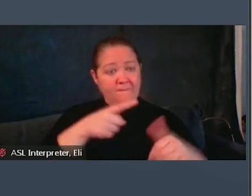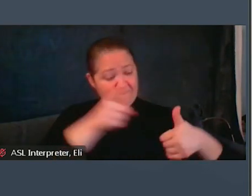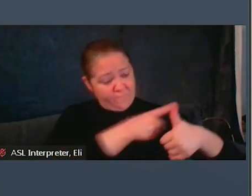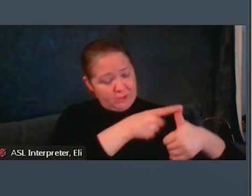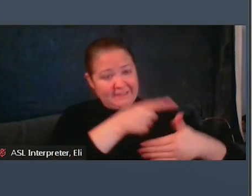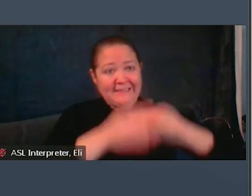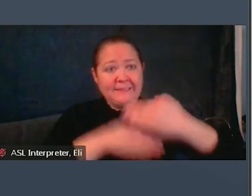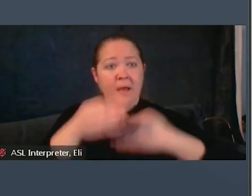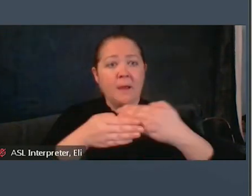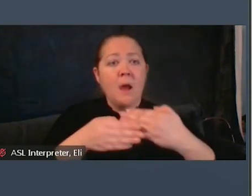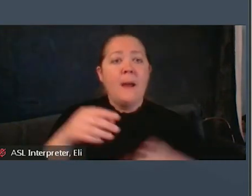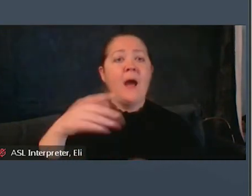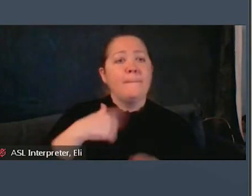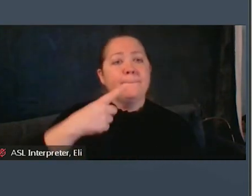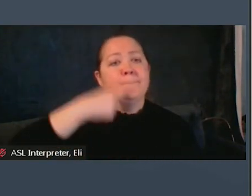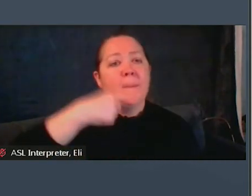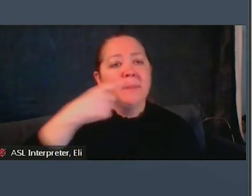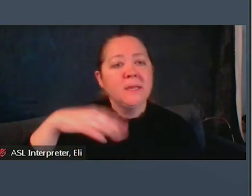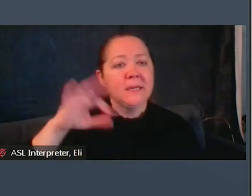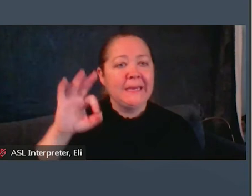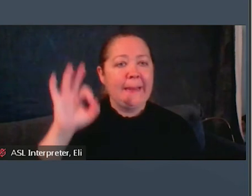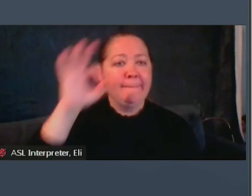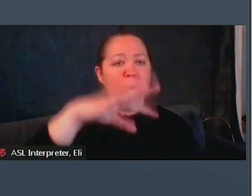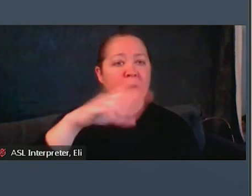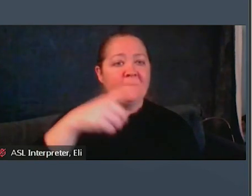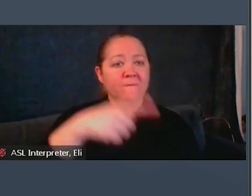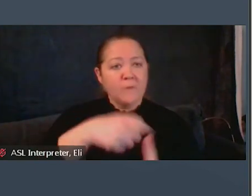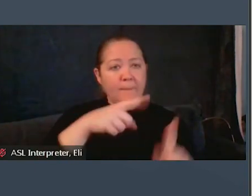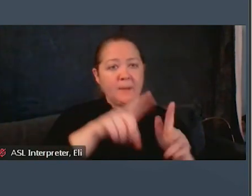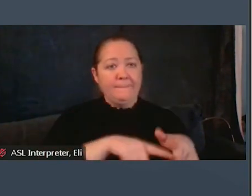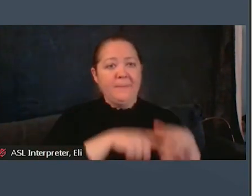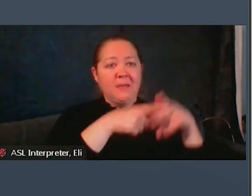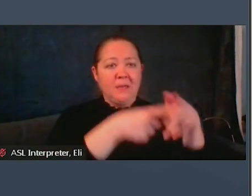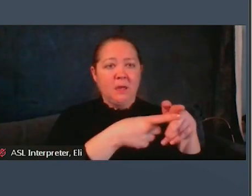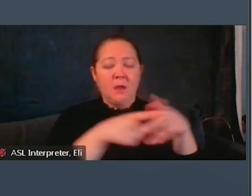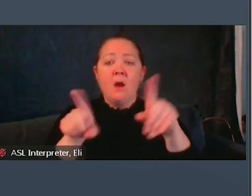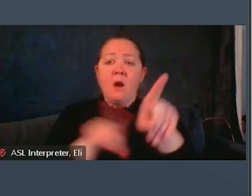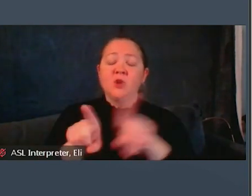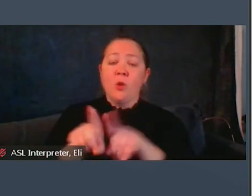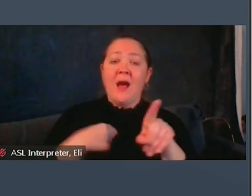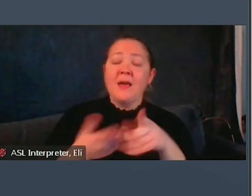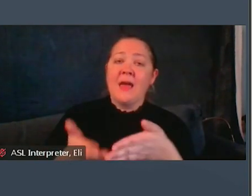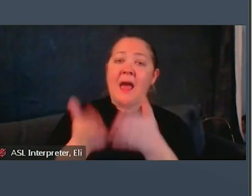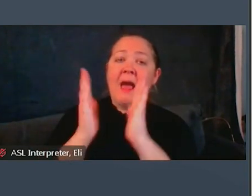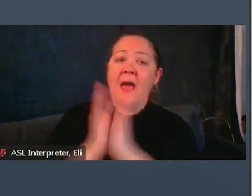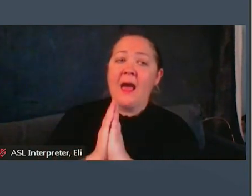I would also ask County executive Angela, all supers to use her authority and influence to help us.